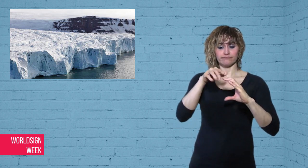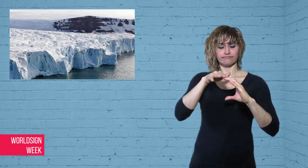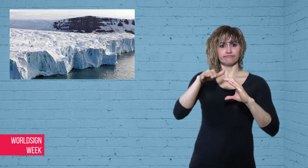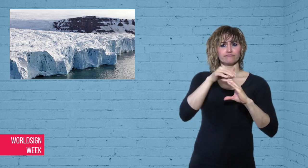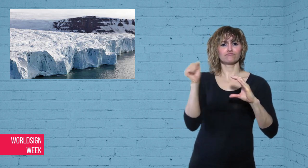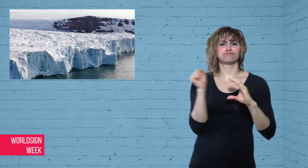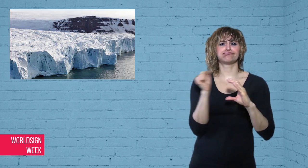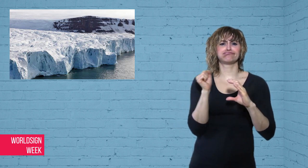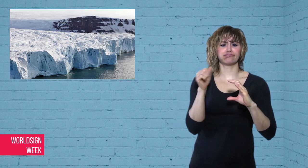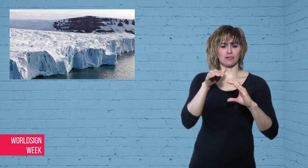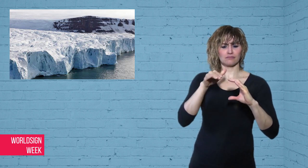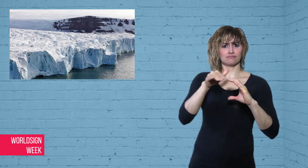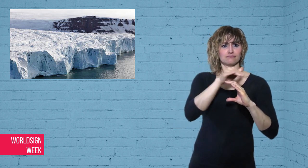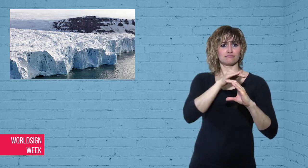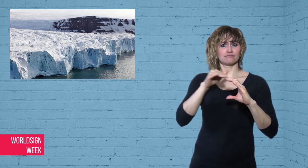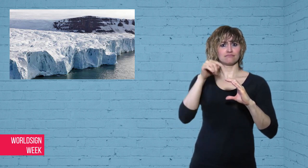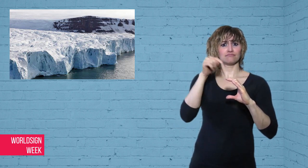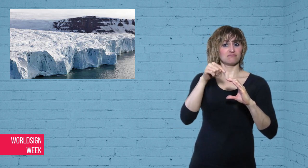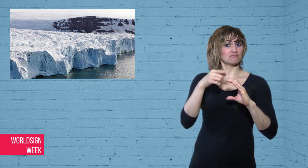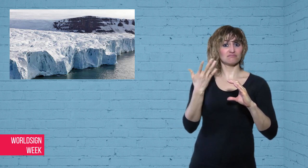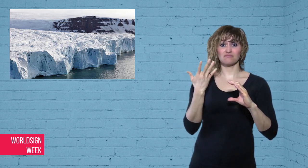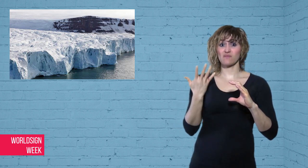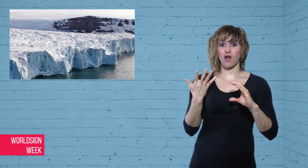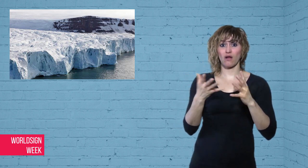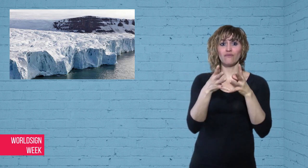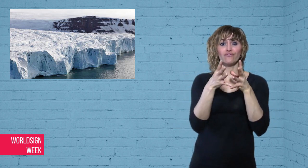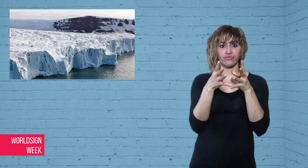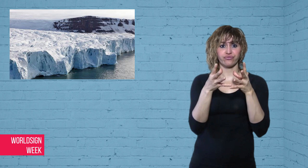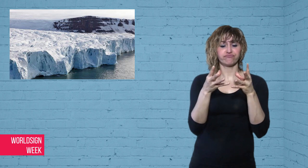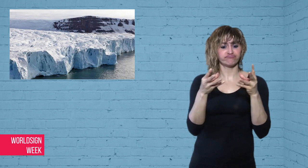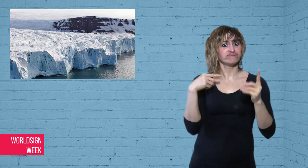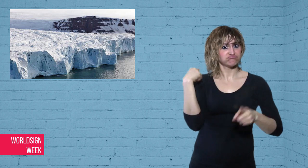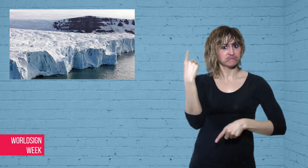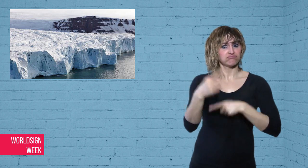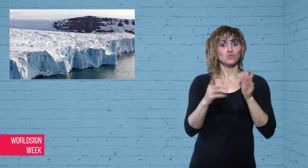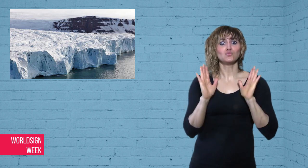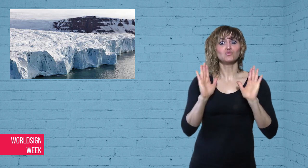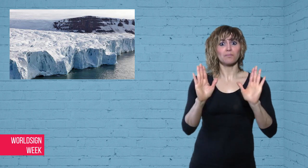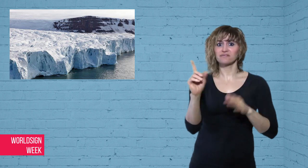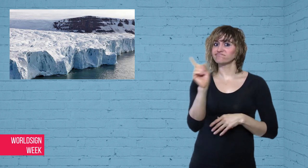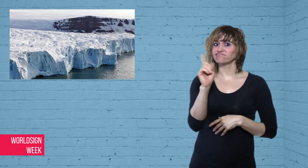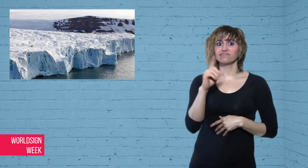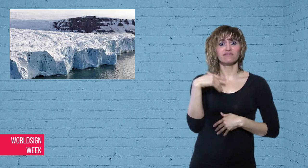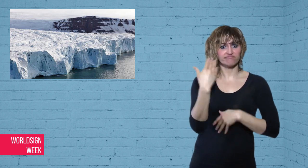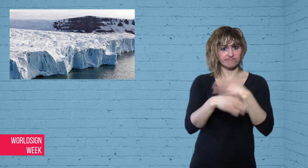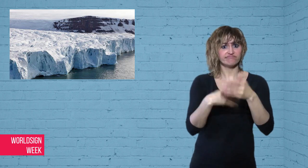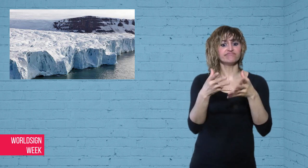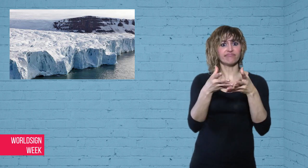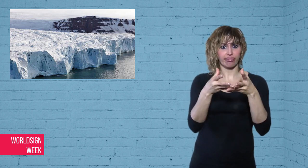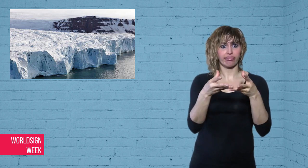As the Arctic continues to melt,